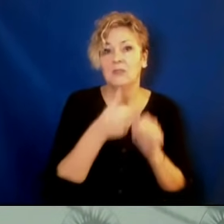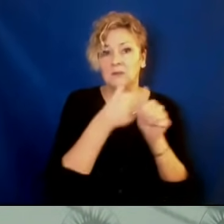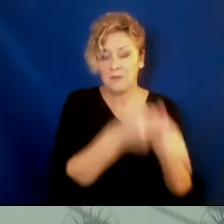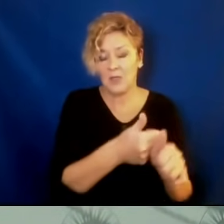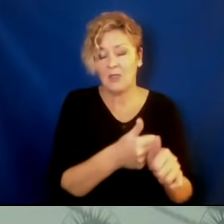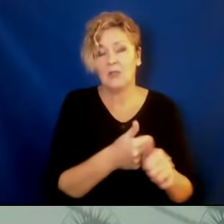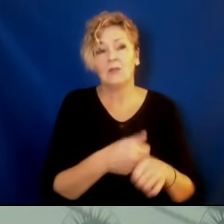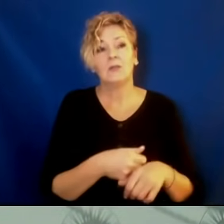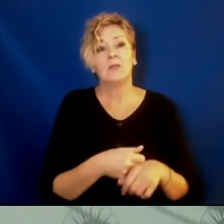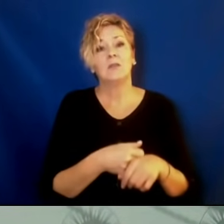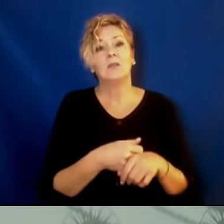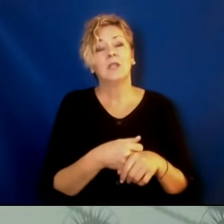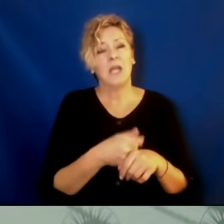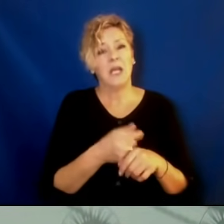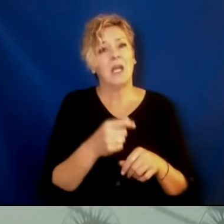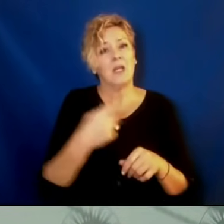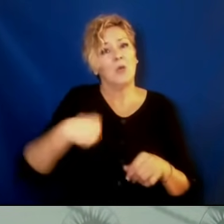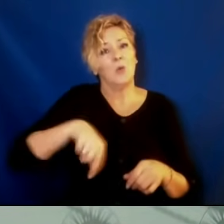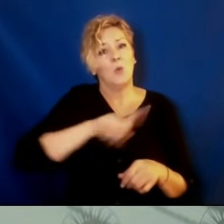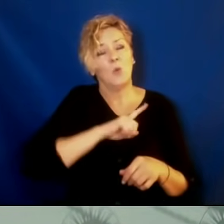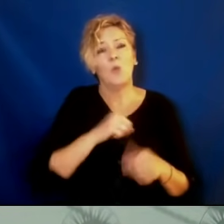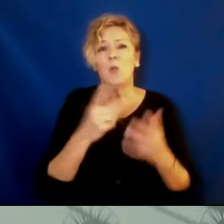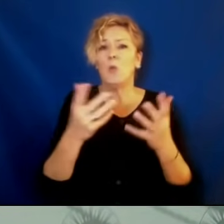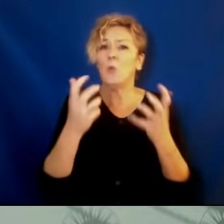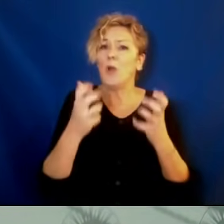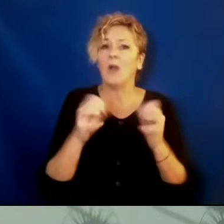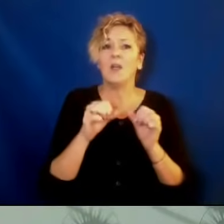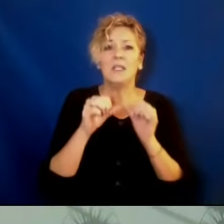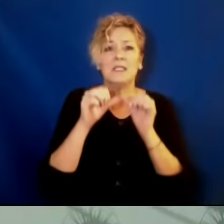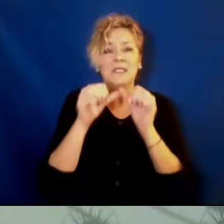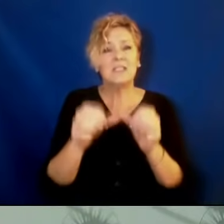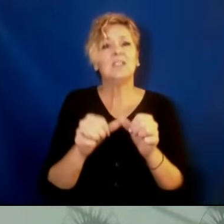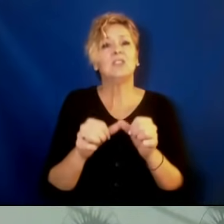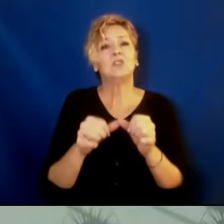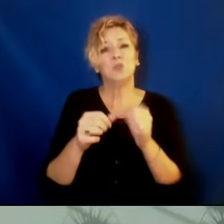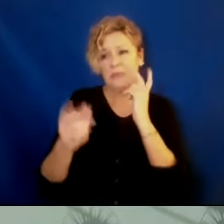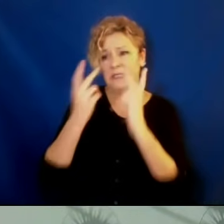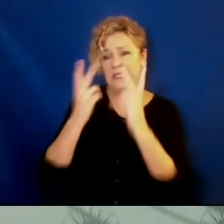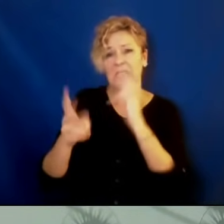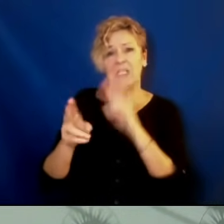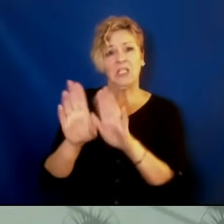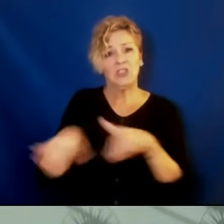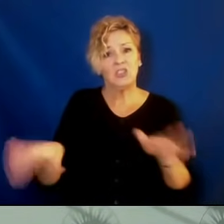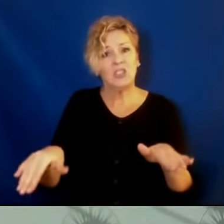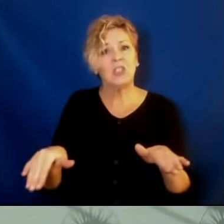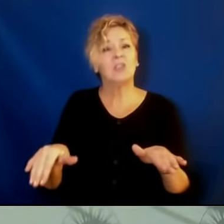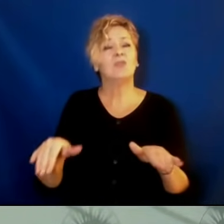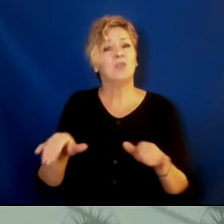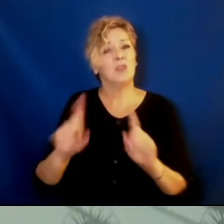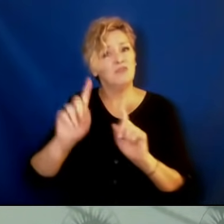Right now we again need to turn the tide on COVID-19 in BC and I believe we can do that.